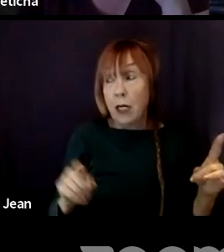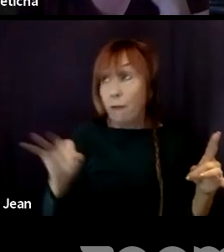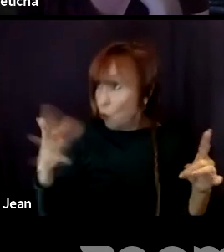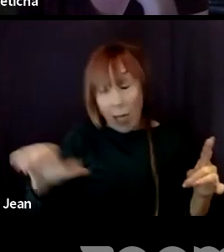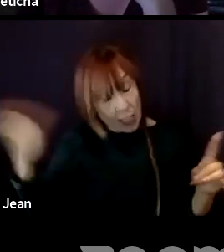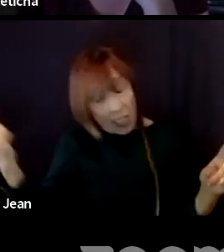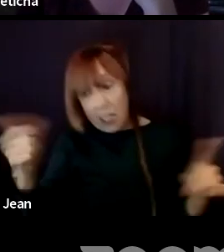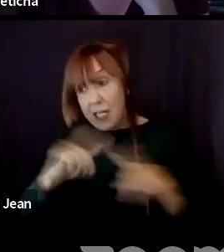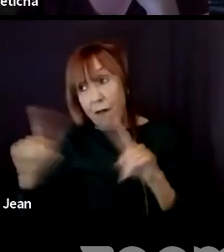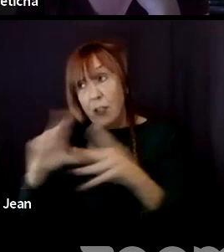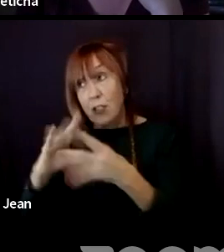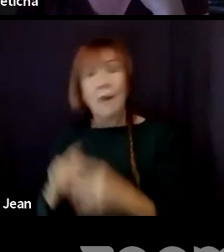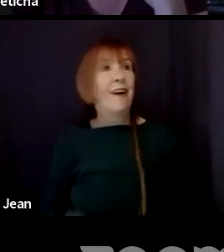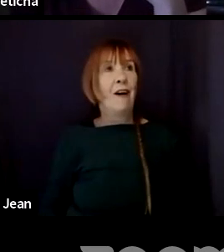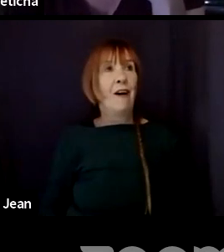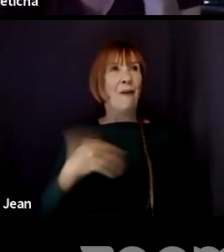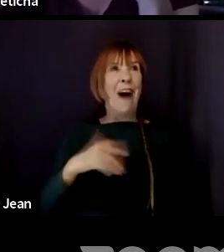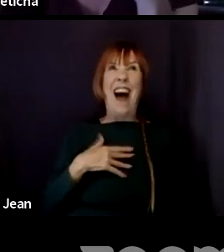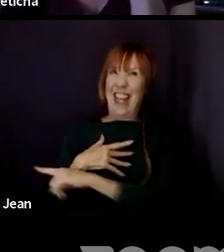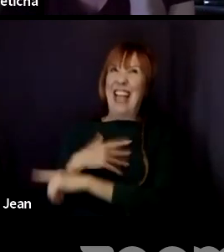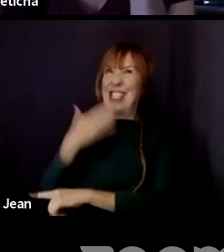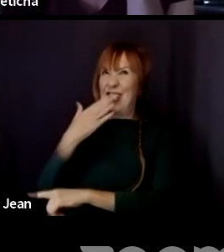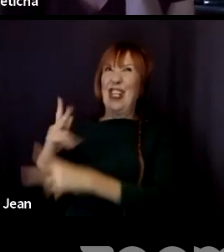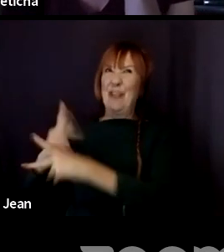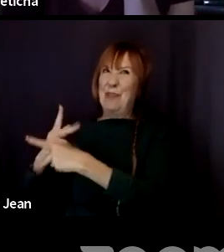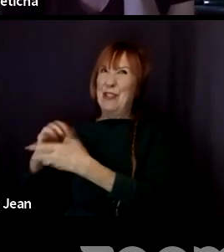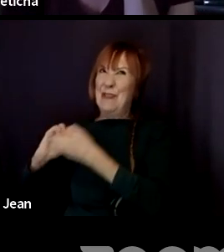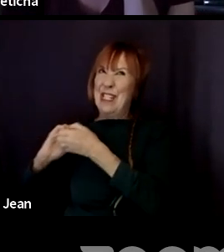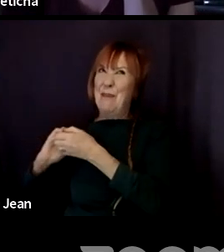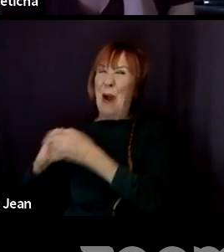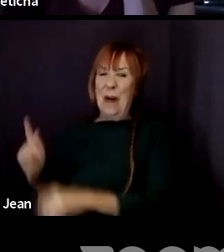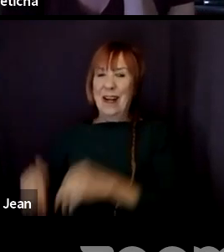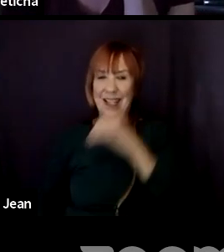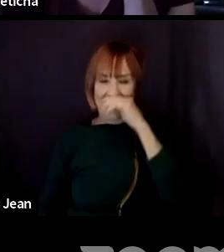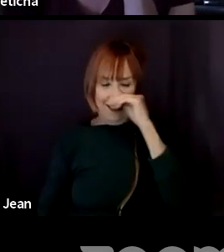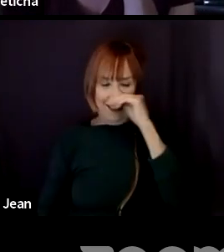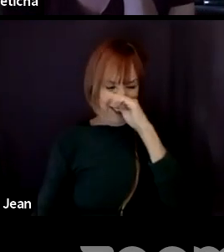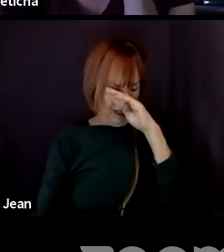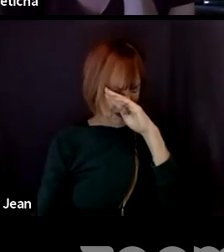this is from Matthew Poole on Facebook. What do you do when someone gives a note,